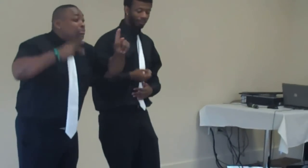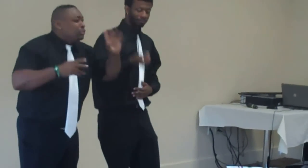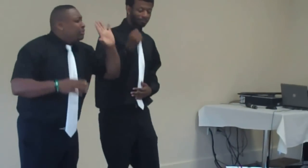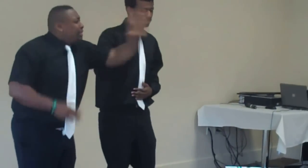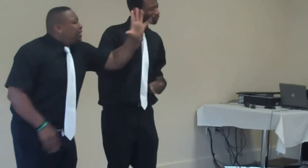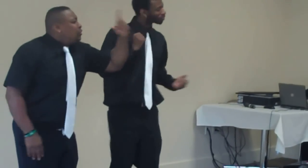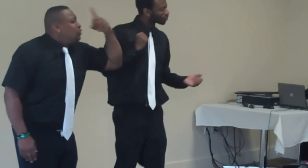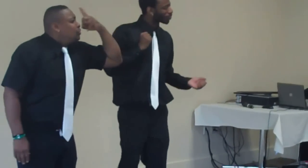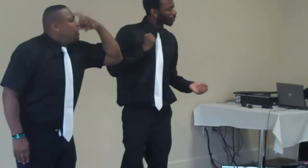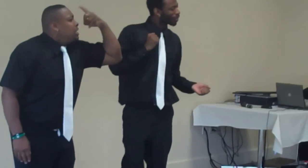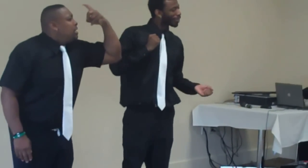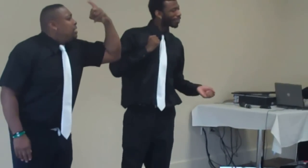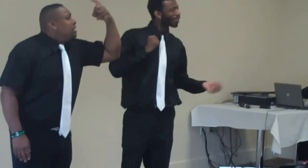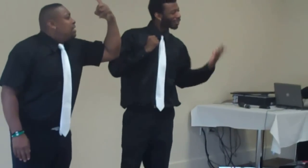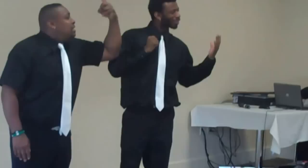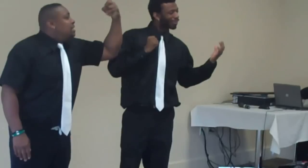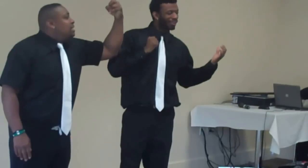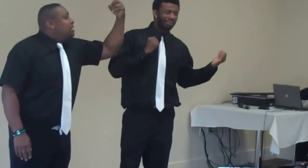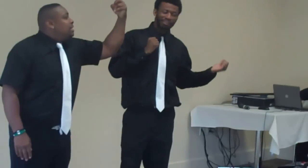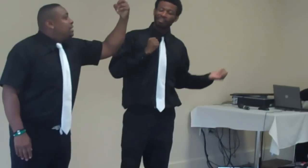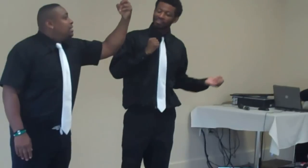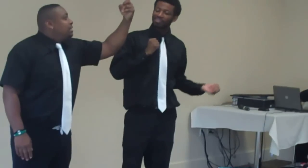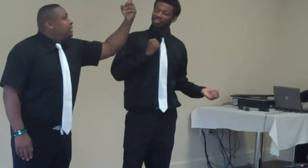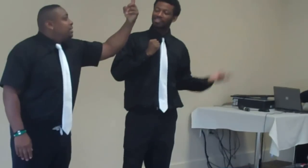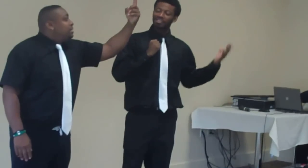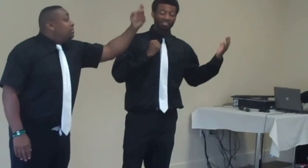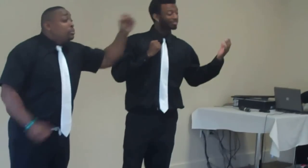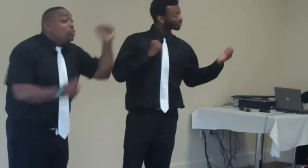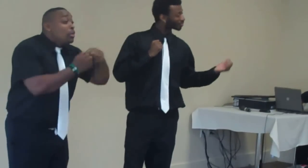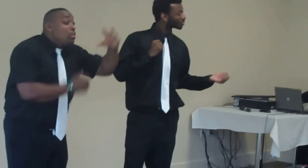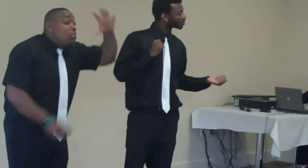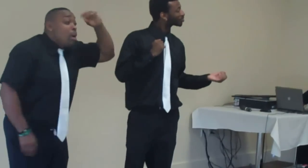Better than many a folly his fantasies played